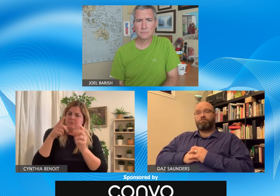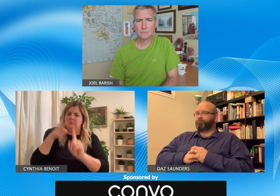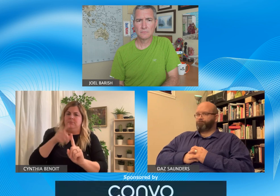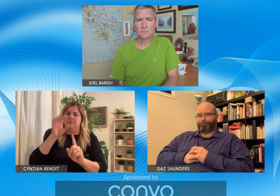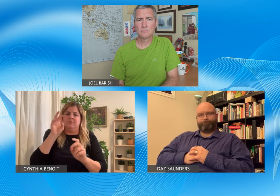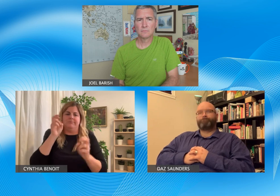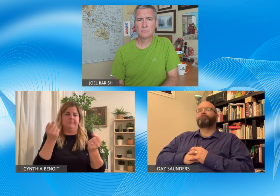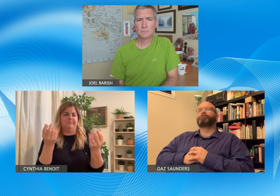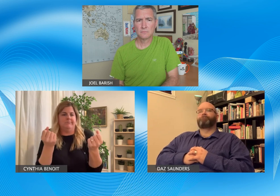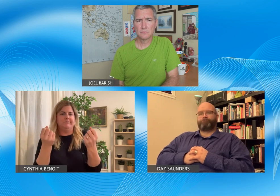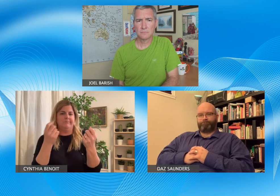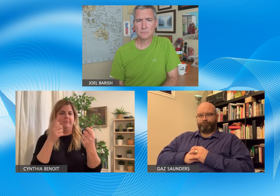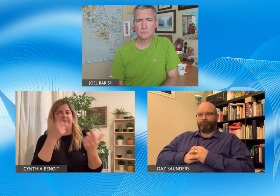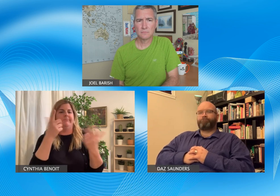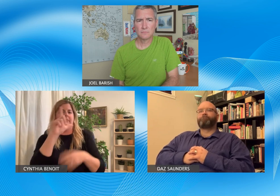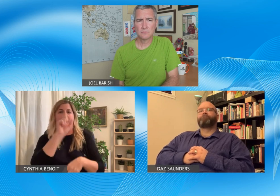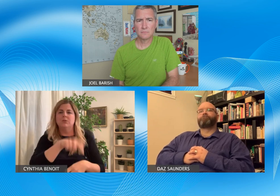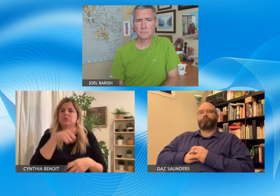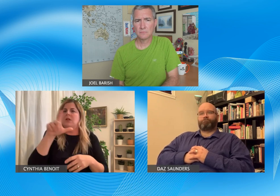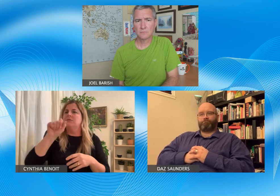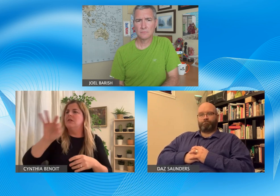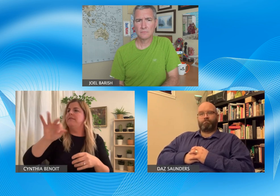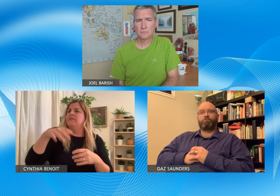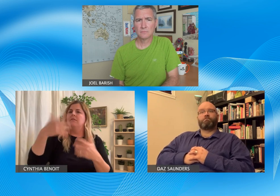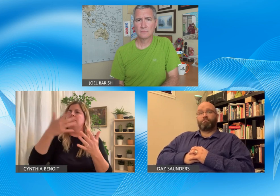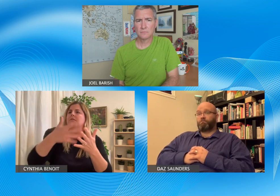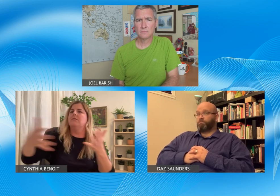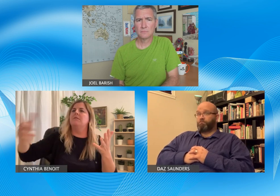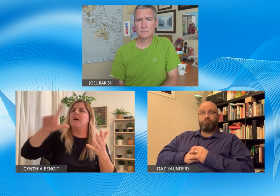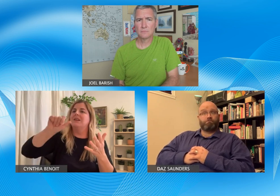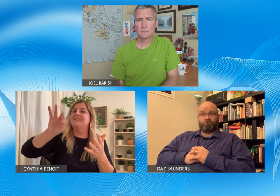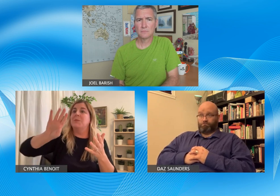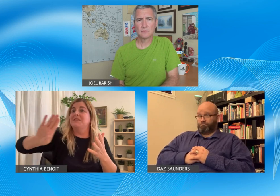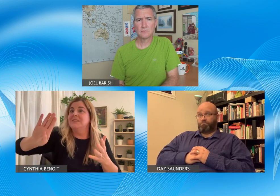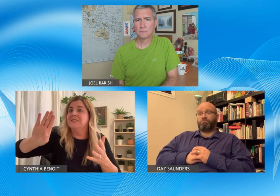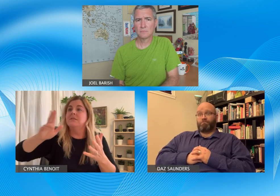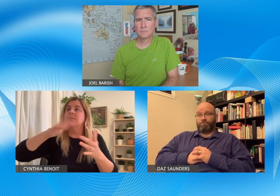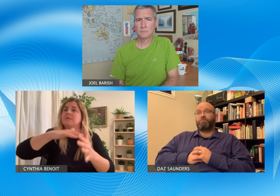people together to discuss different issues a nd challenges related to LSQ, LSF and even LSFB.